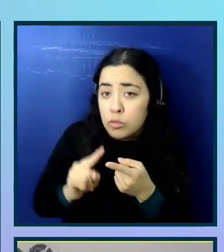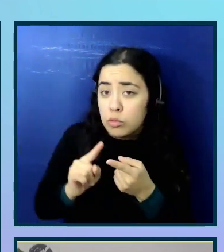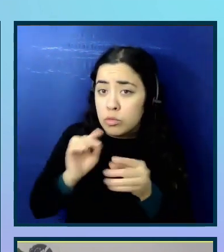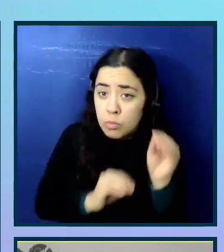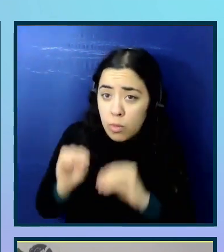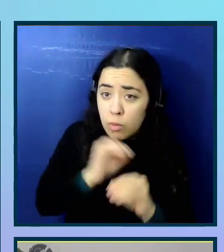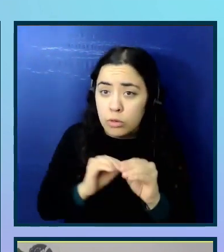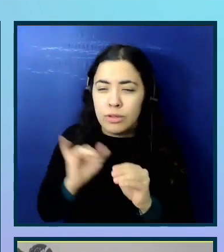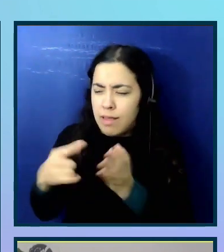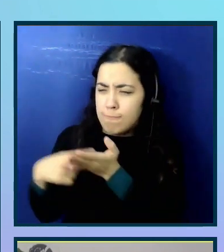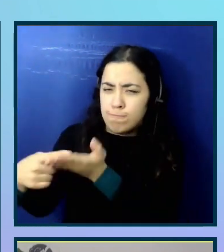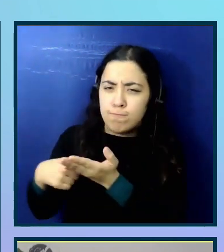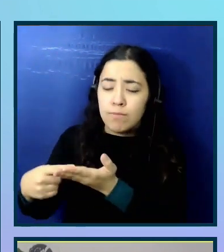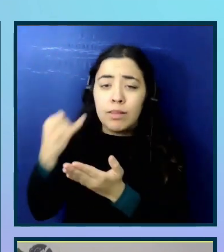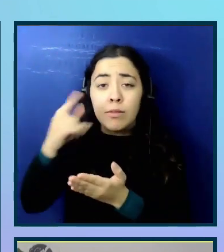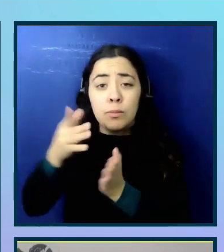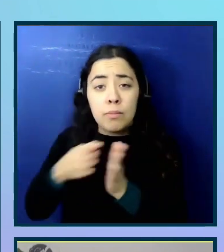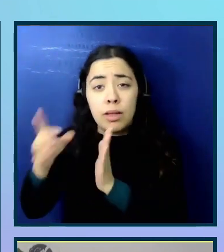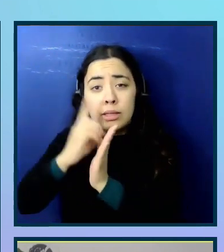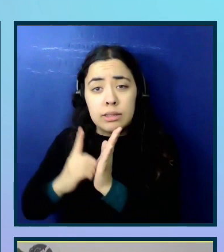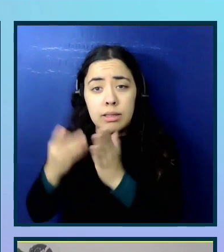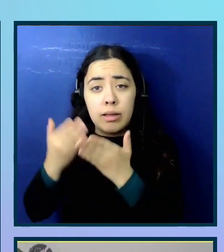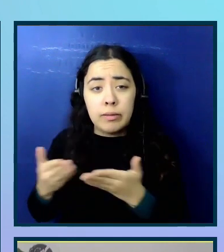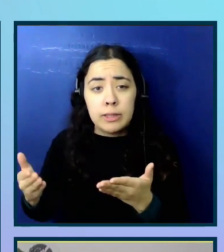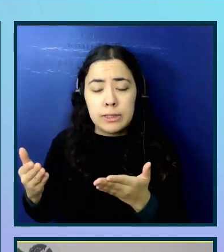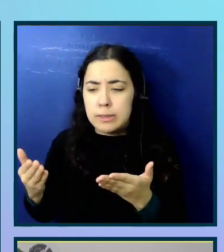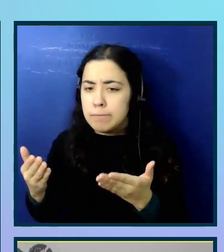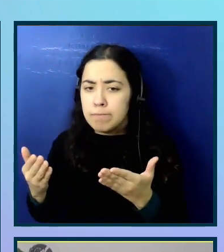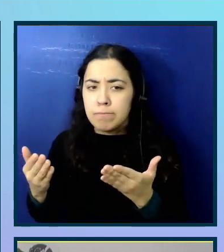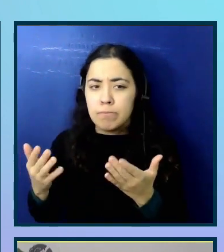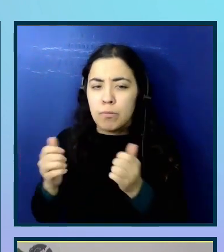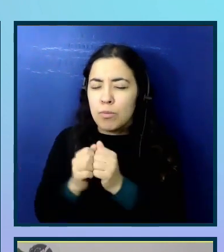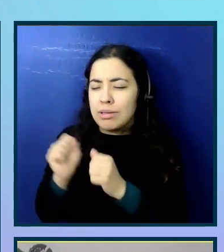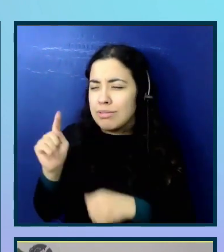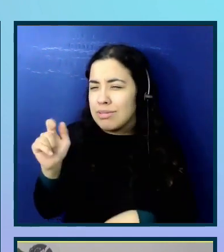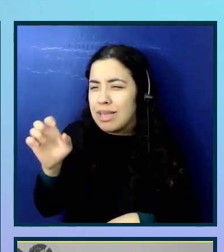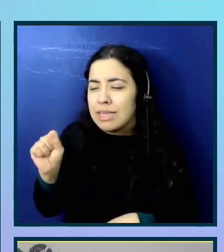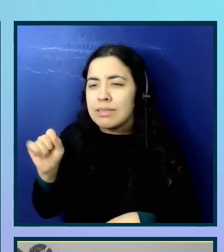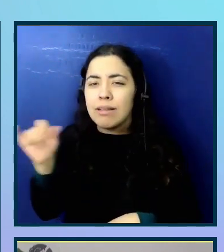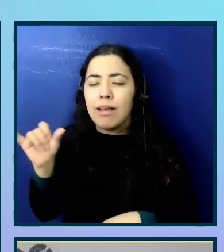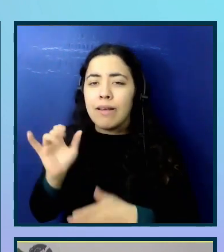And also if you're designing things that have states like videos and sliders,